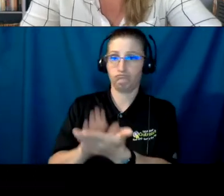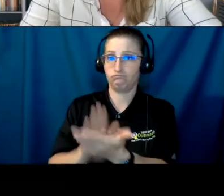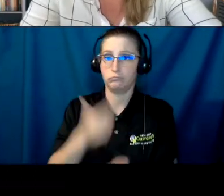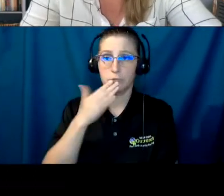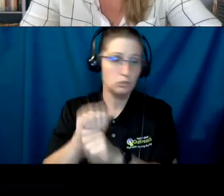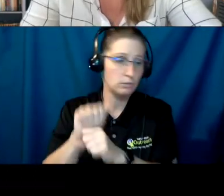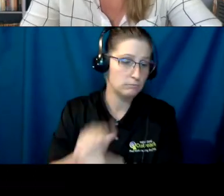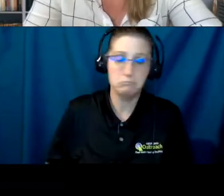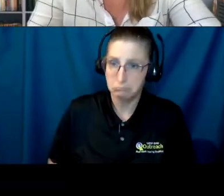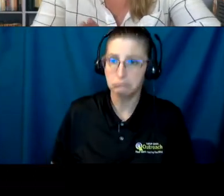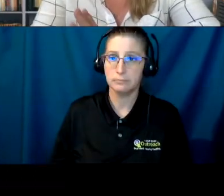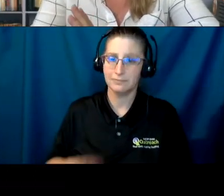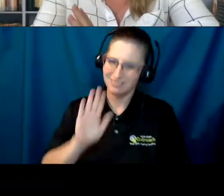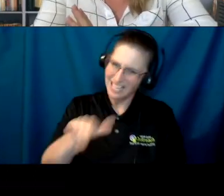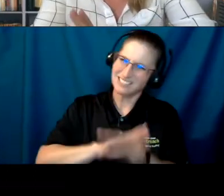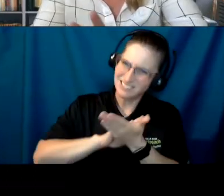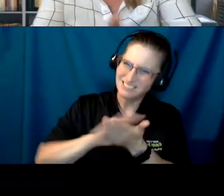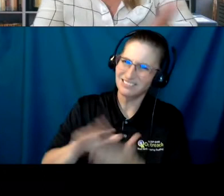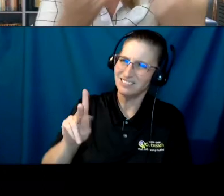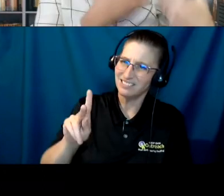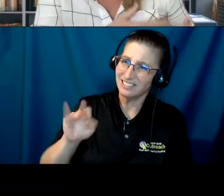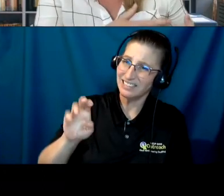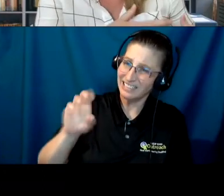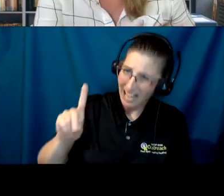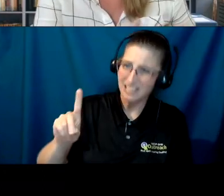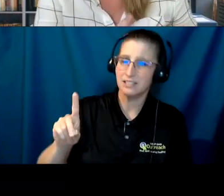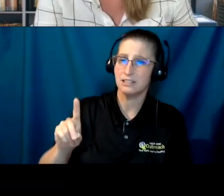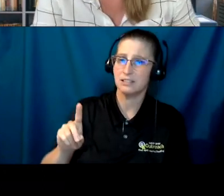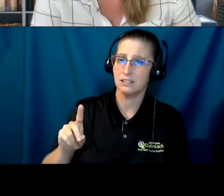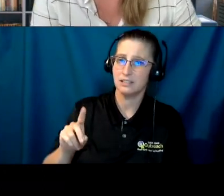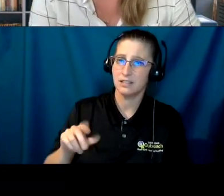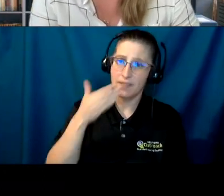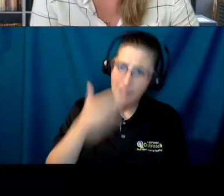you know, how, how kind it is that they decided to wait back for my student who might take